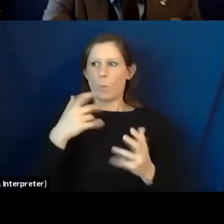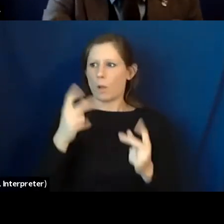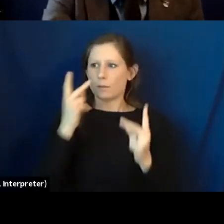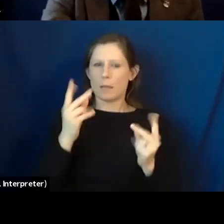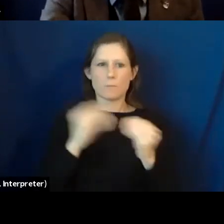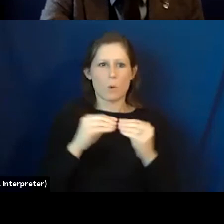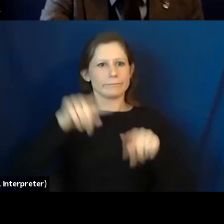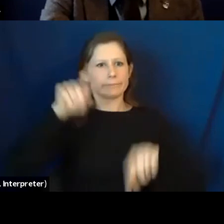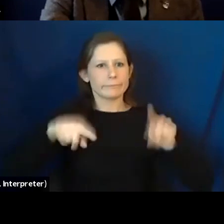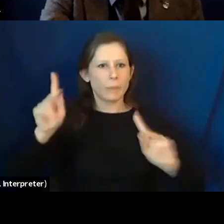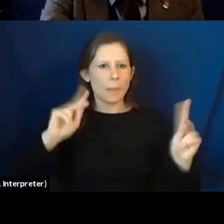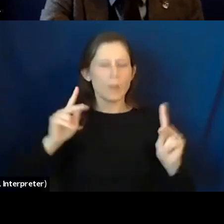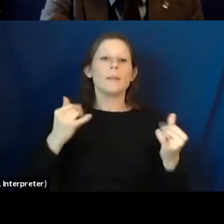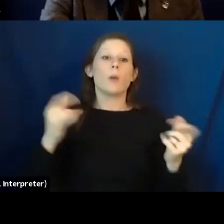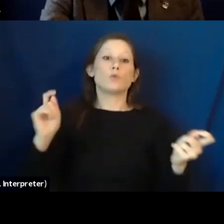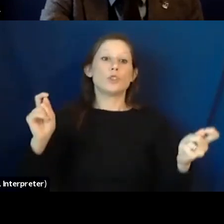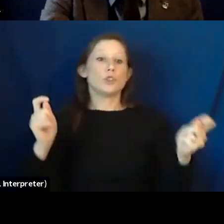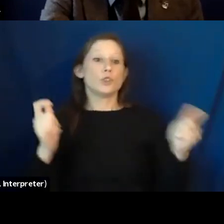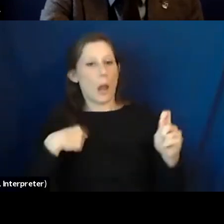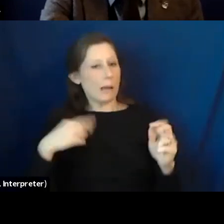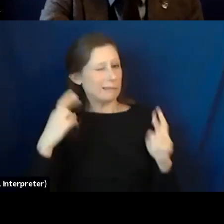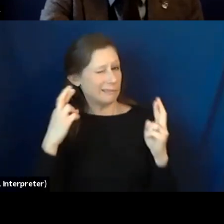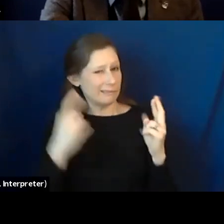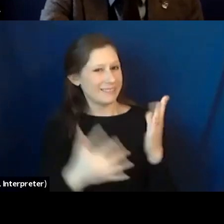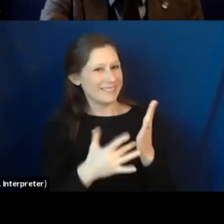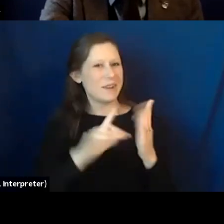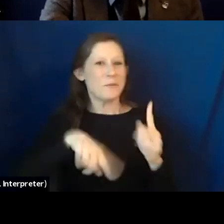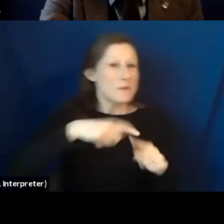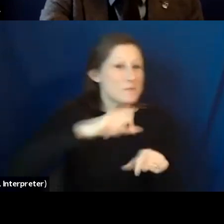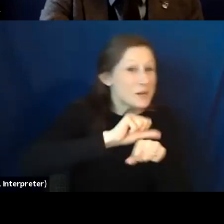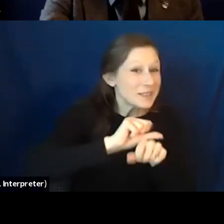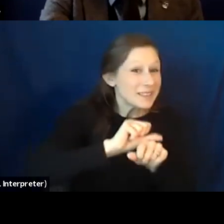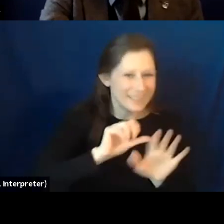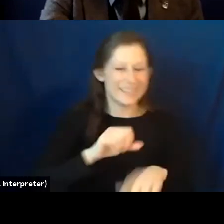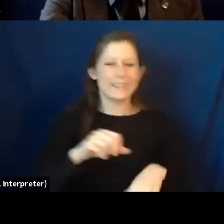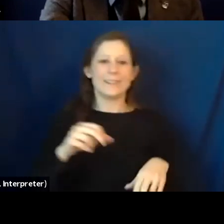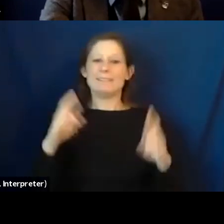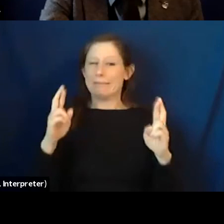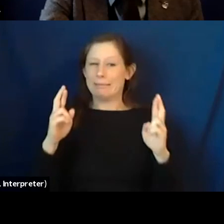hopeful that the technology when it's working um does allow more access but i i think that